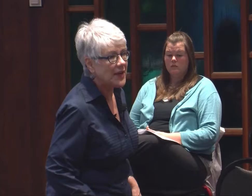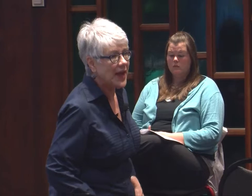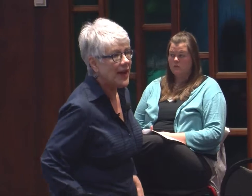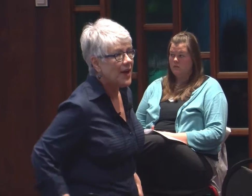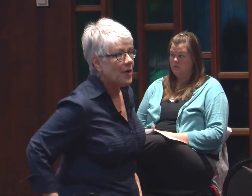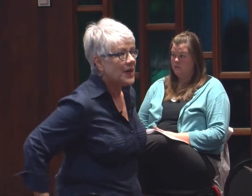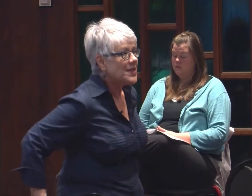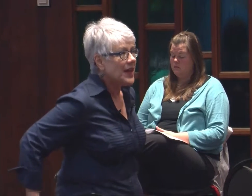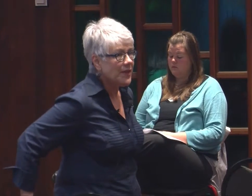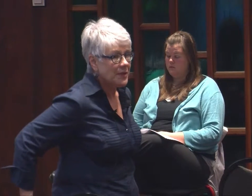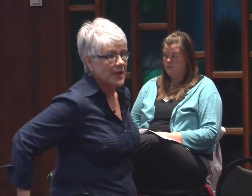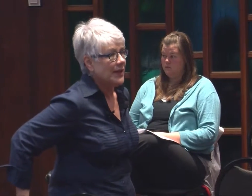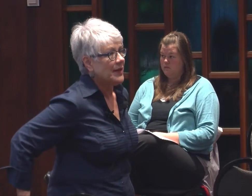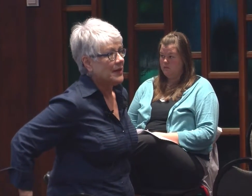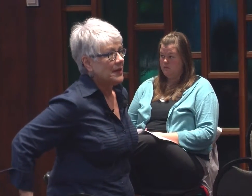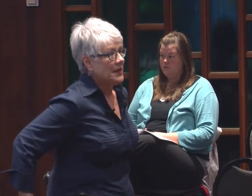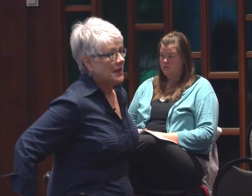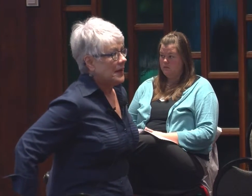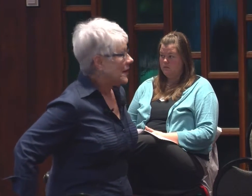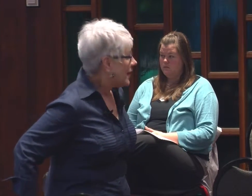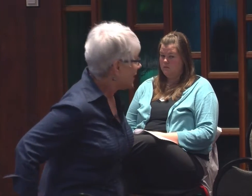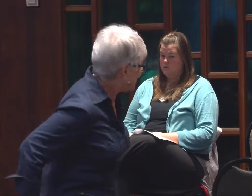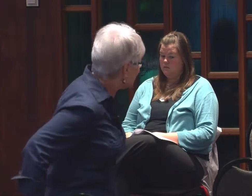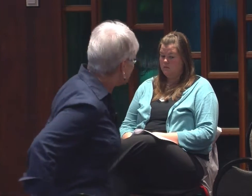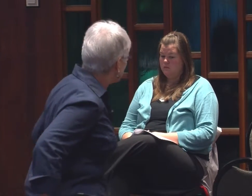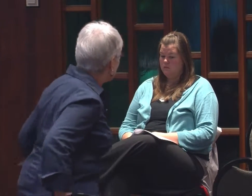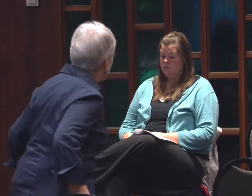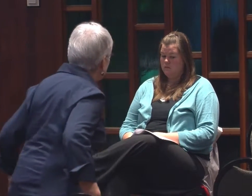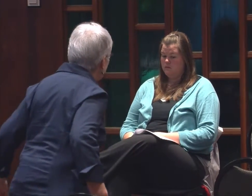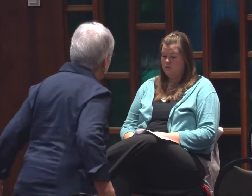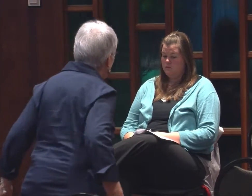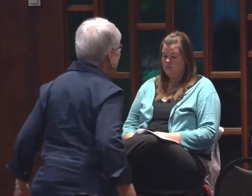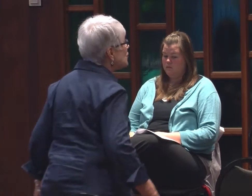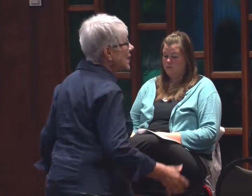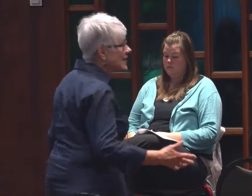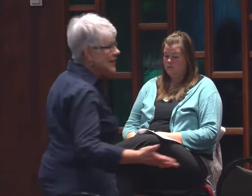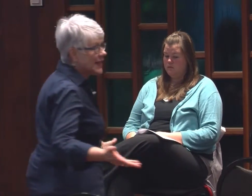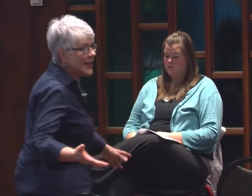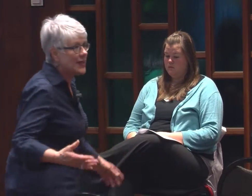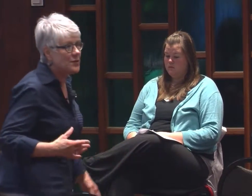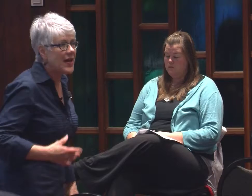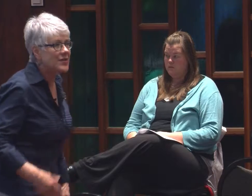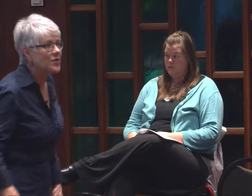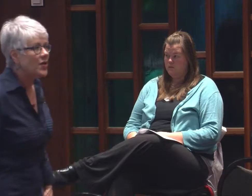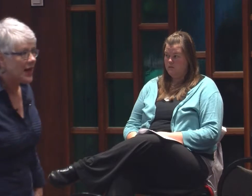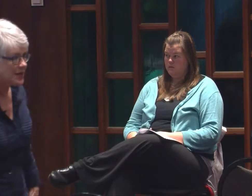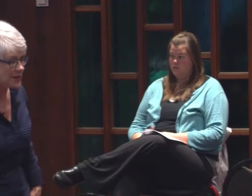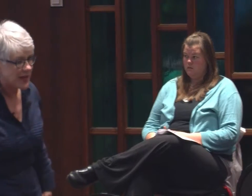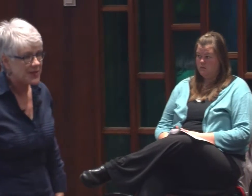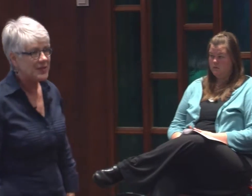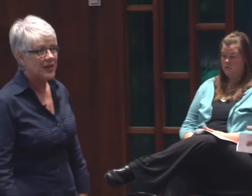Okay, what's another one? Dressing, getting dressed or undressed.